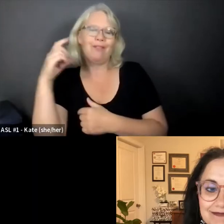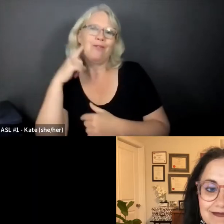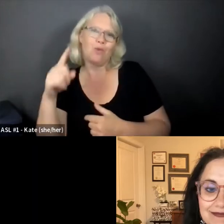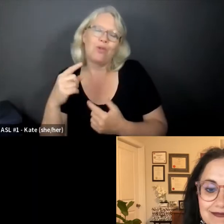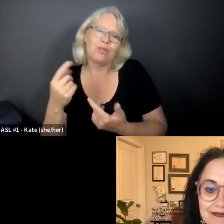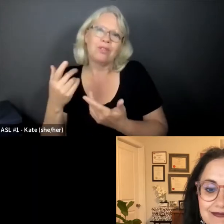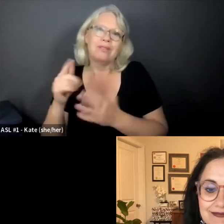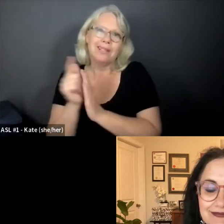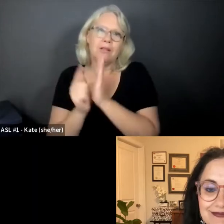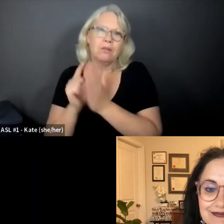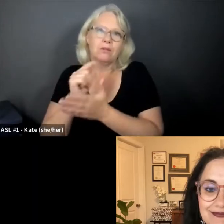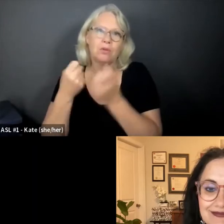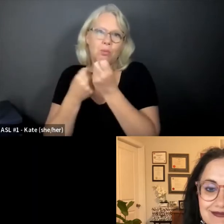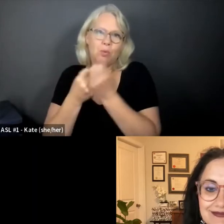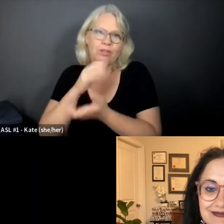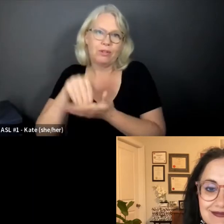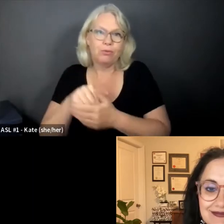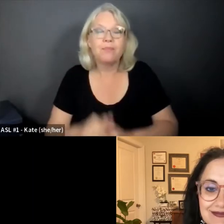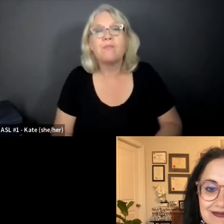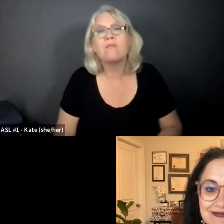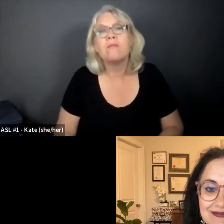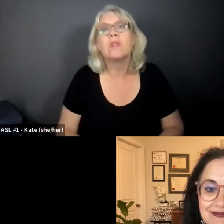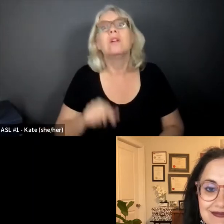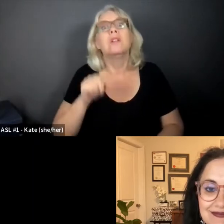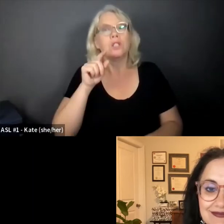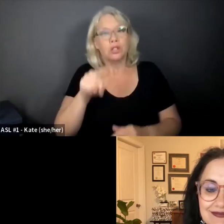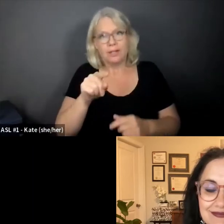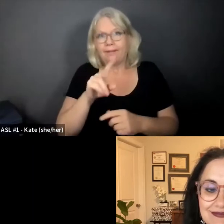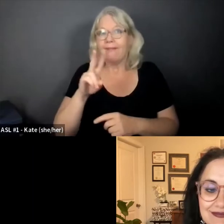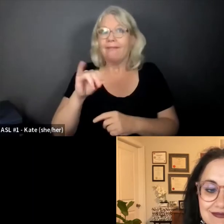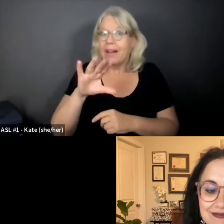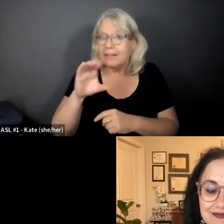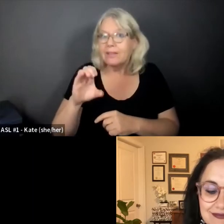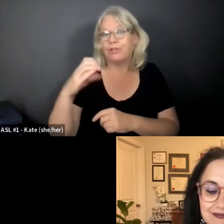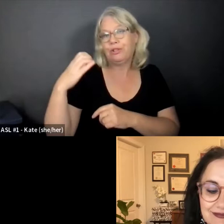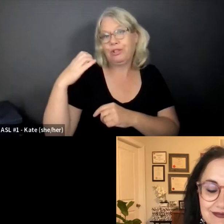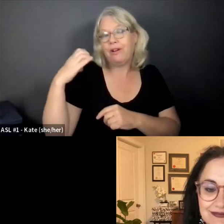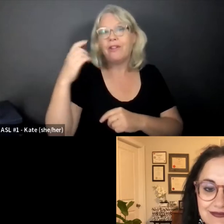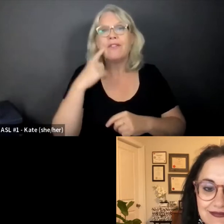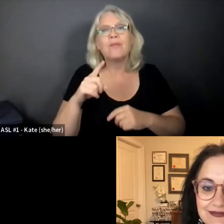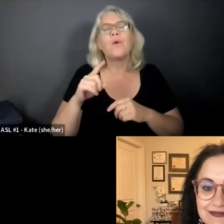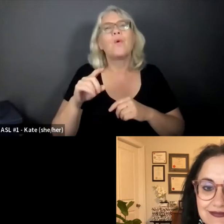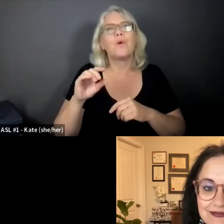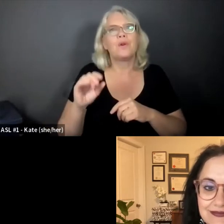ENA WAS A PRECEDENTS-SETTING VICE CHAIR WITH THE HUMAN RIGHT TRIBUNAL OF ONTARIO.